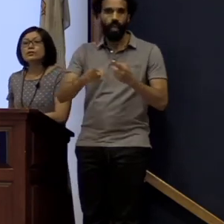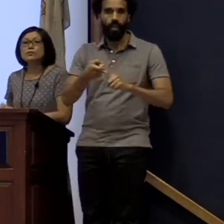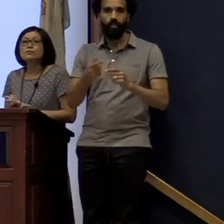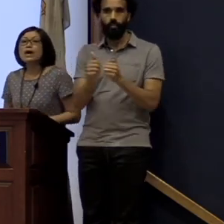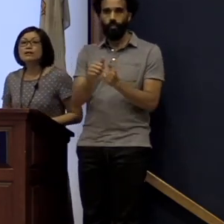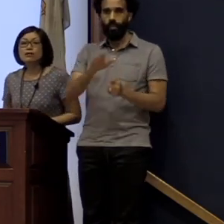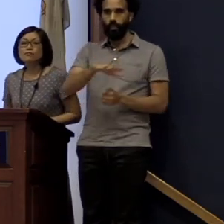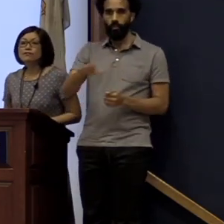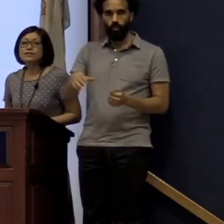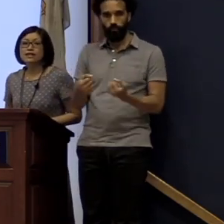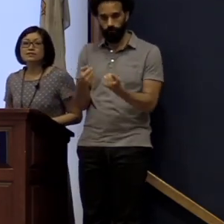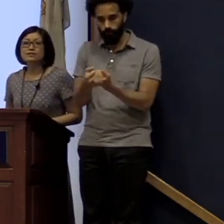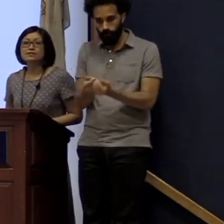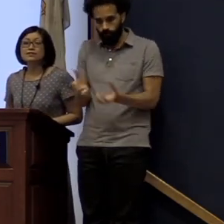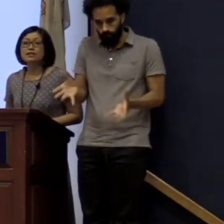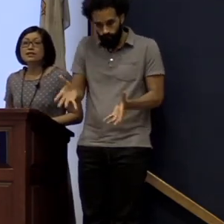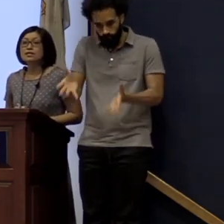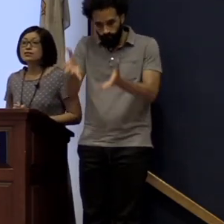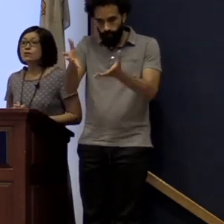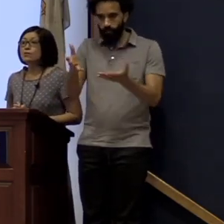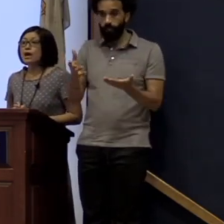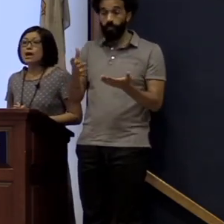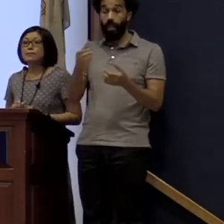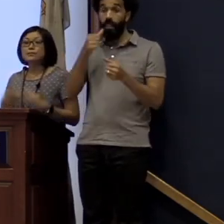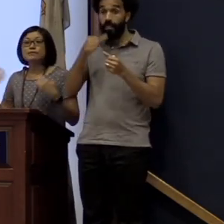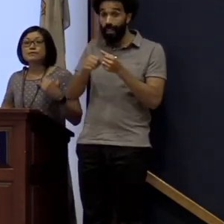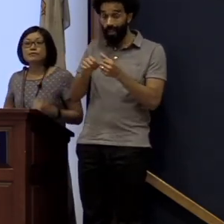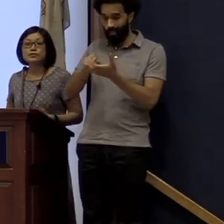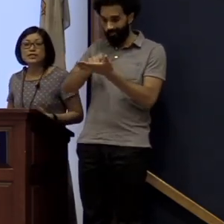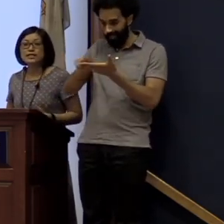So we write a lot of reference letters, you know with the refugee kids